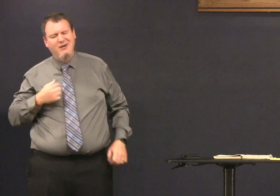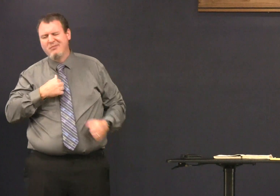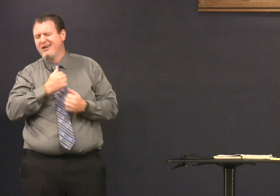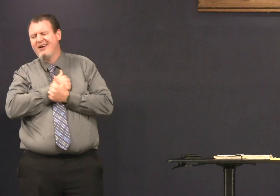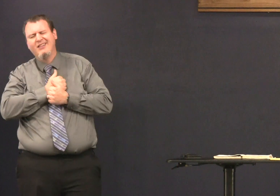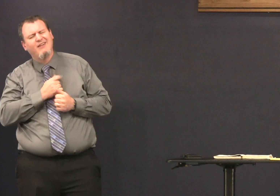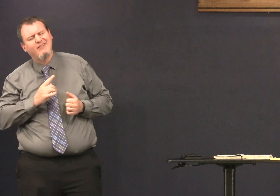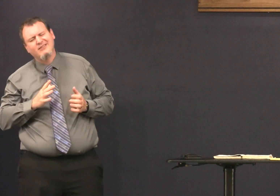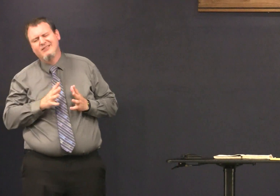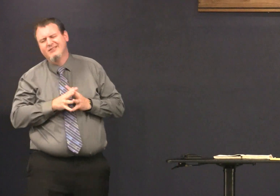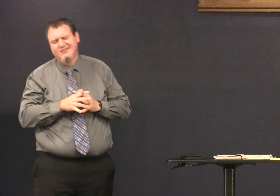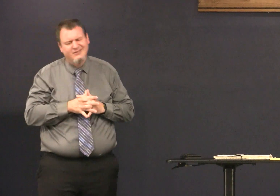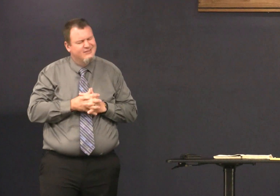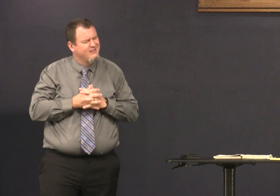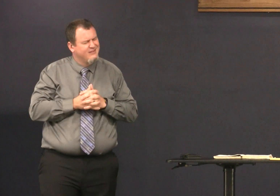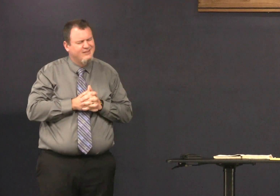we thank you for Jesus words I am